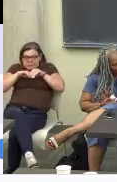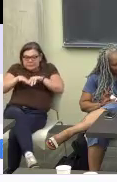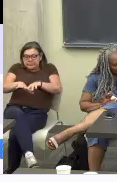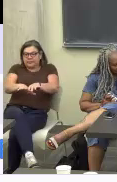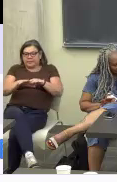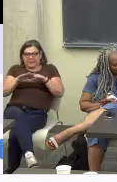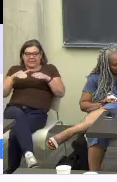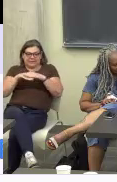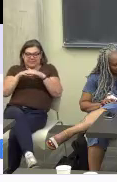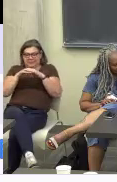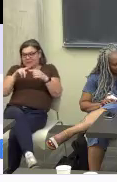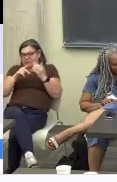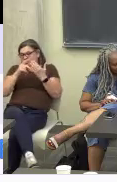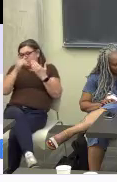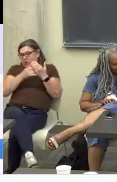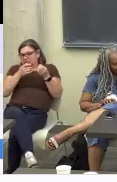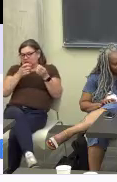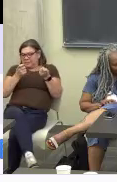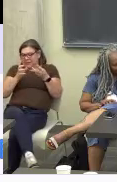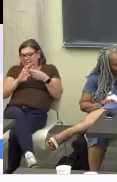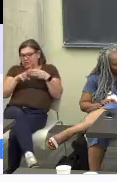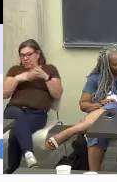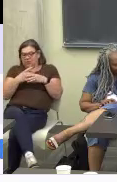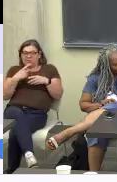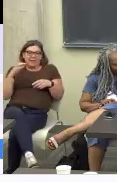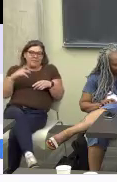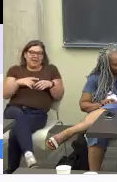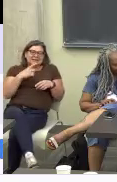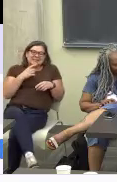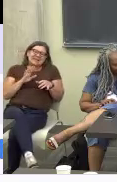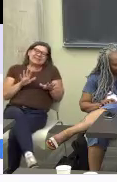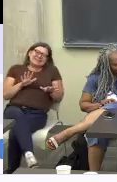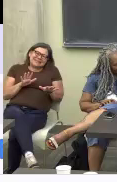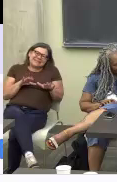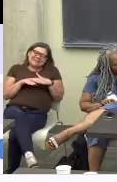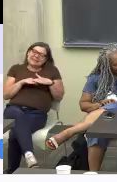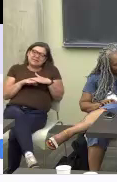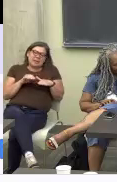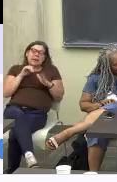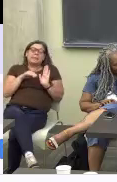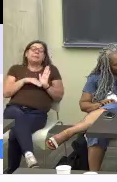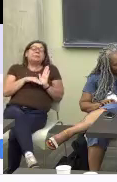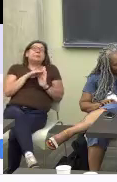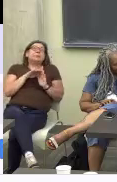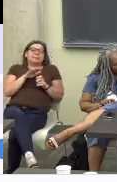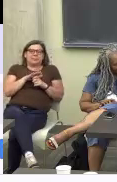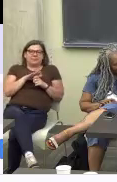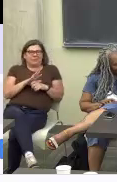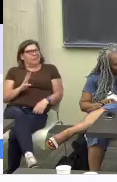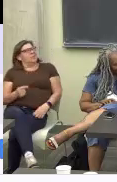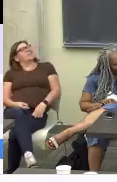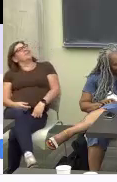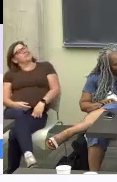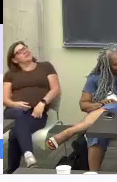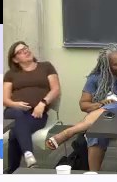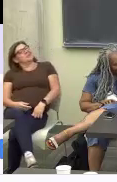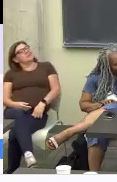management world. And they came back and said. Accessibility wasn't mature enough. Huh? What?